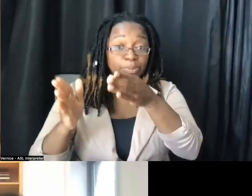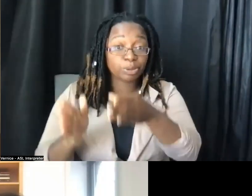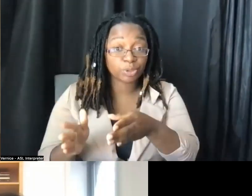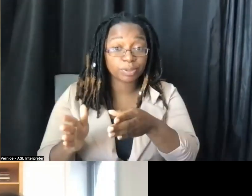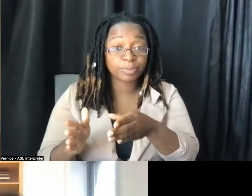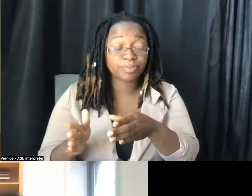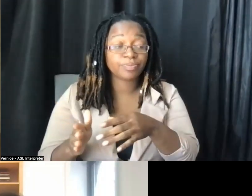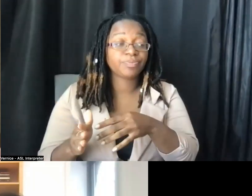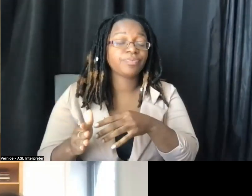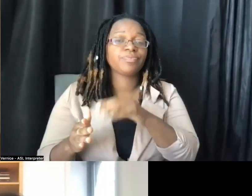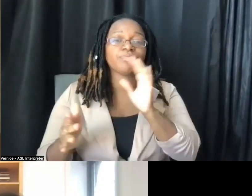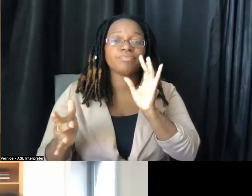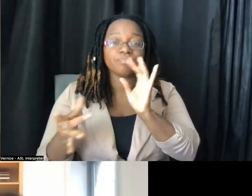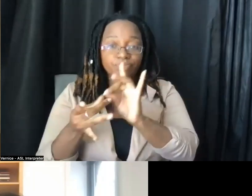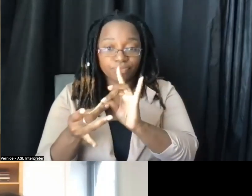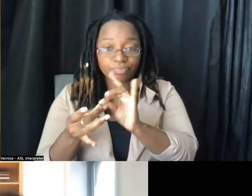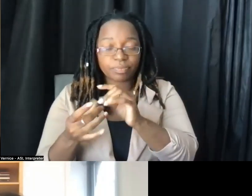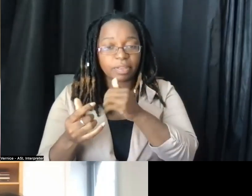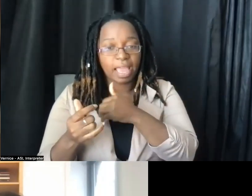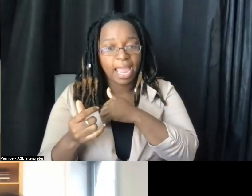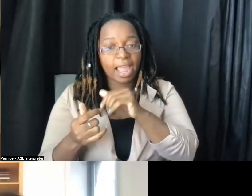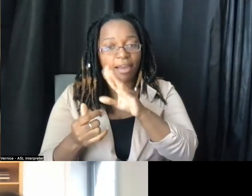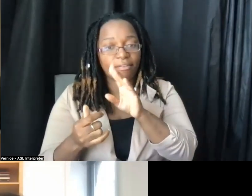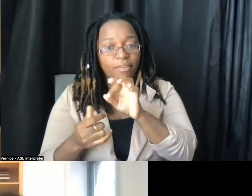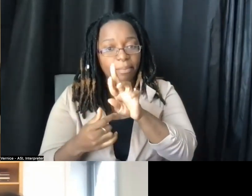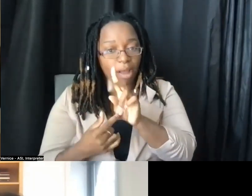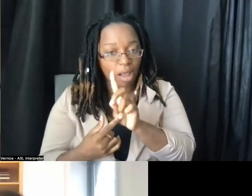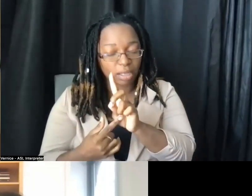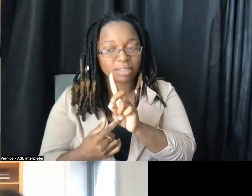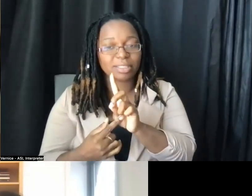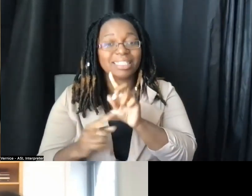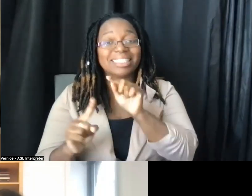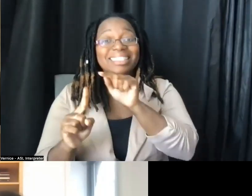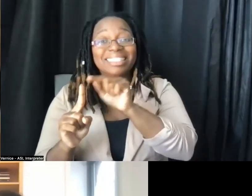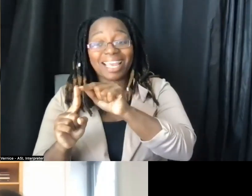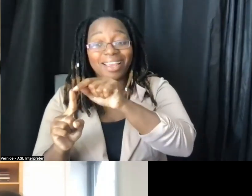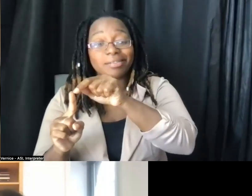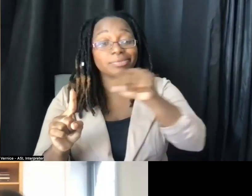Or, I find out that this person that I formed a genuine bond with, actually is